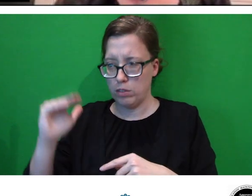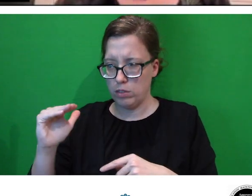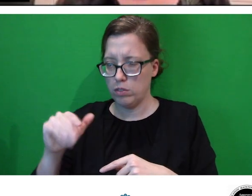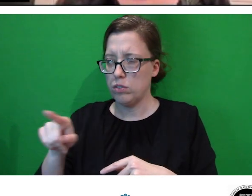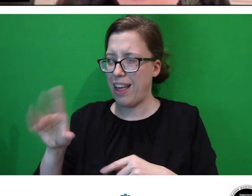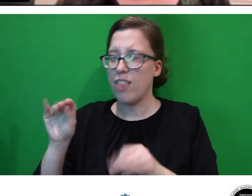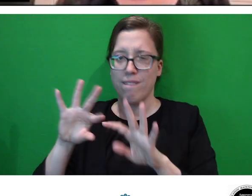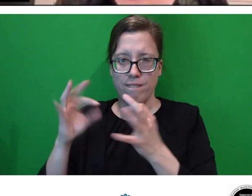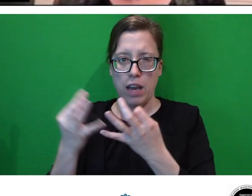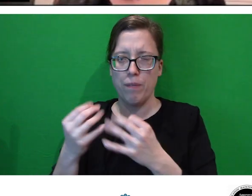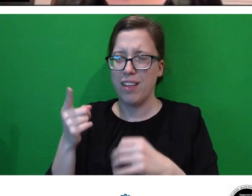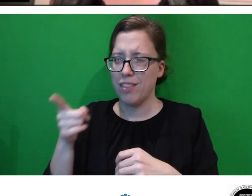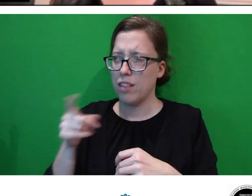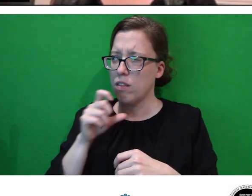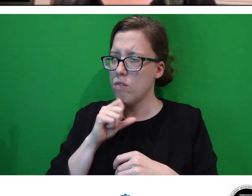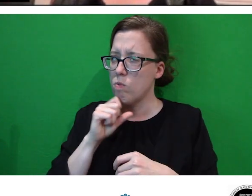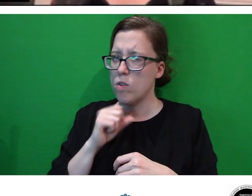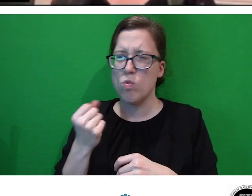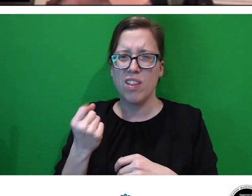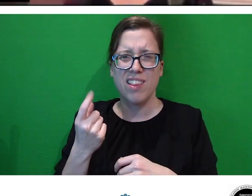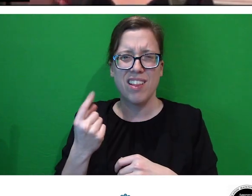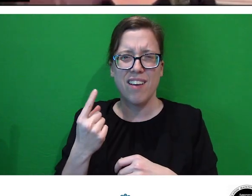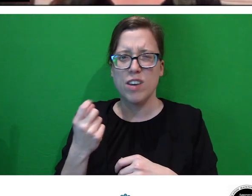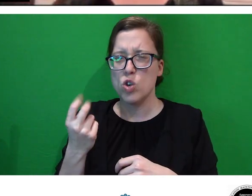if they were intentional. I was making a home